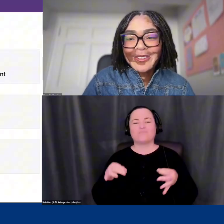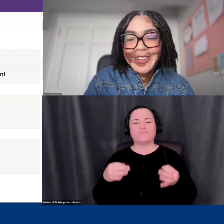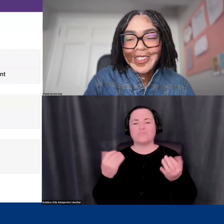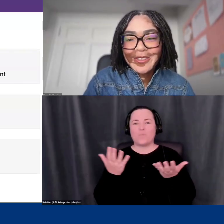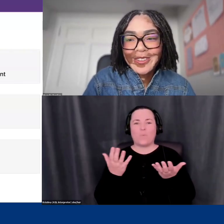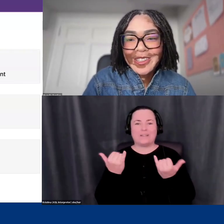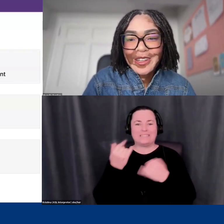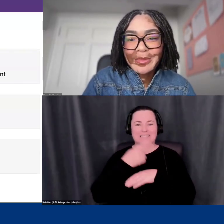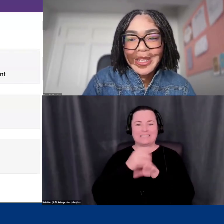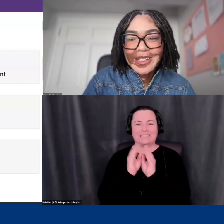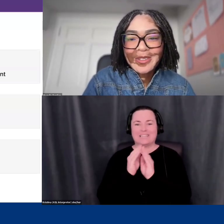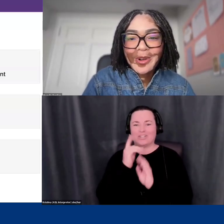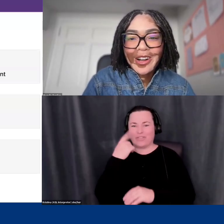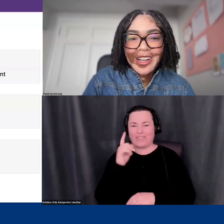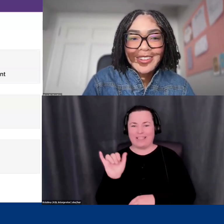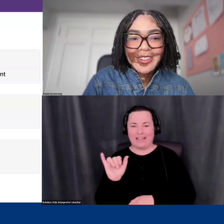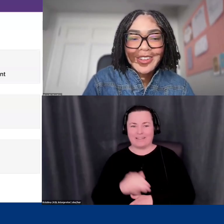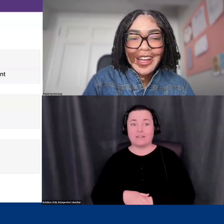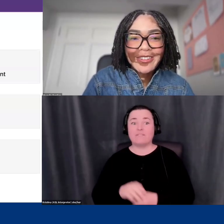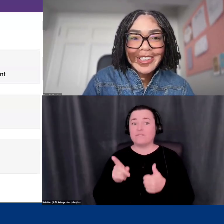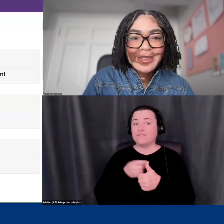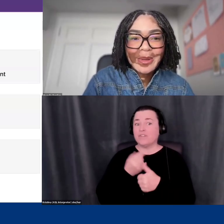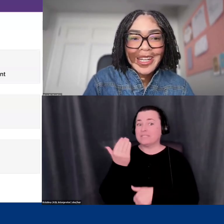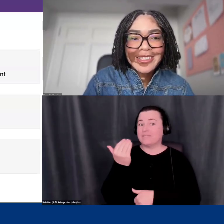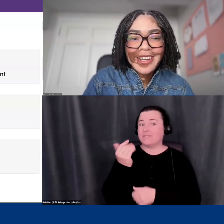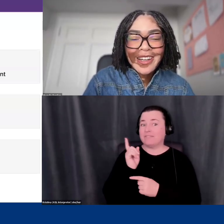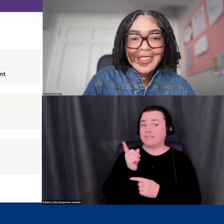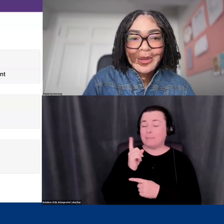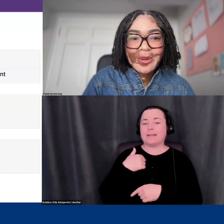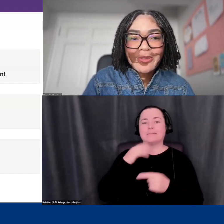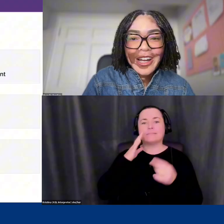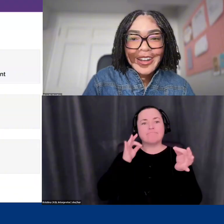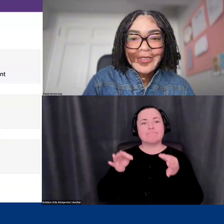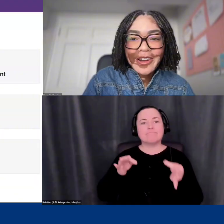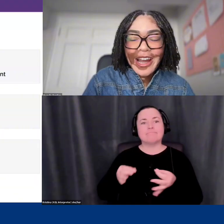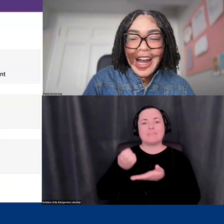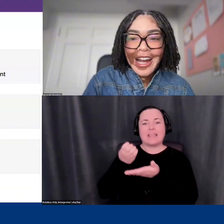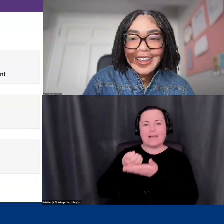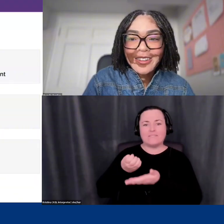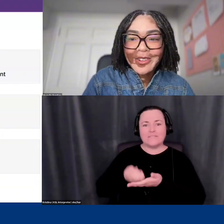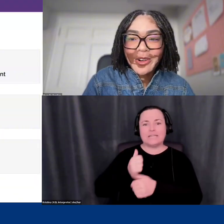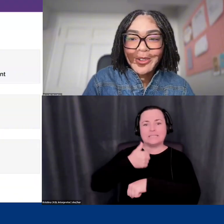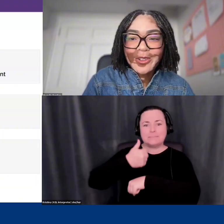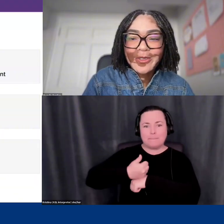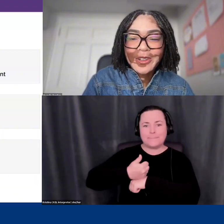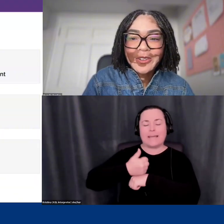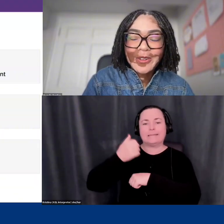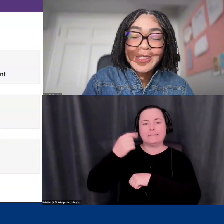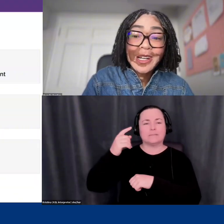the first 15 minutes walking through the evidence space. So providing a very high level overview of